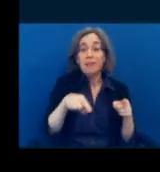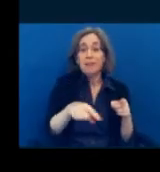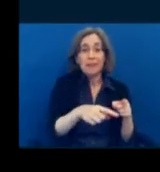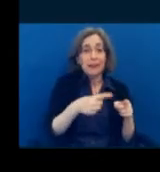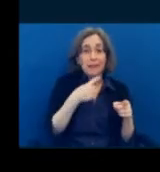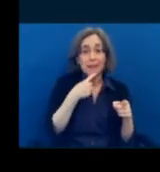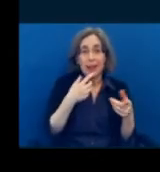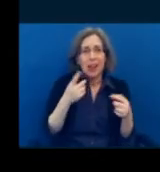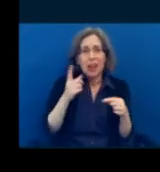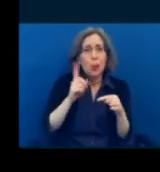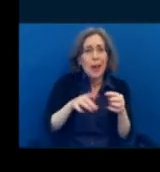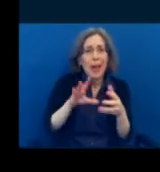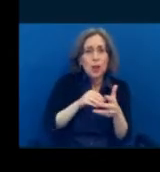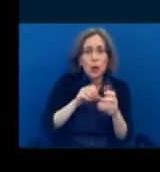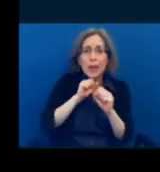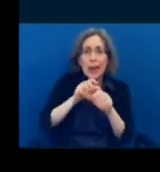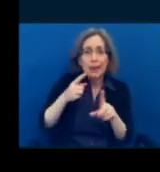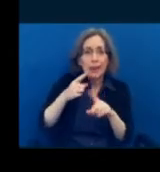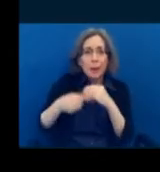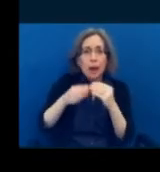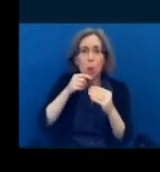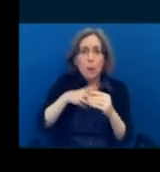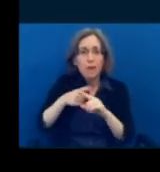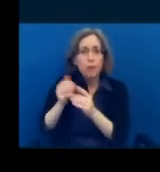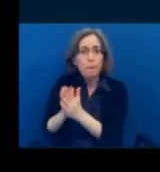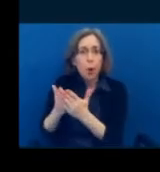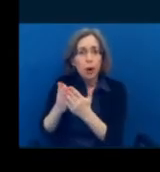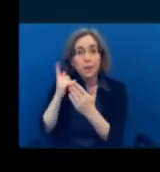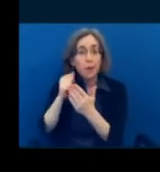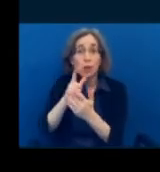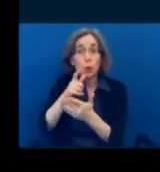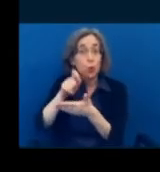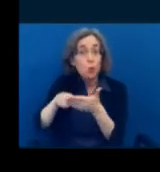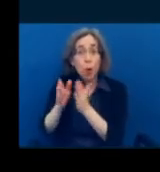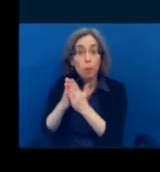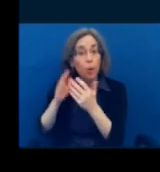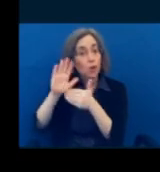BEEN WRITTEN BY MEN AND OF COURSE, THEY WERE SOMETIMES ACCUSED OF WITCH CRAFT.